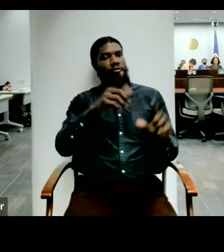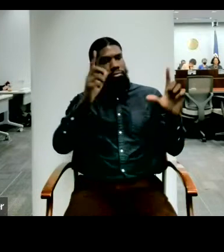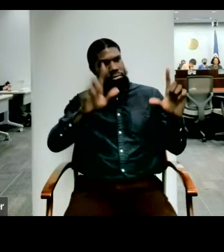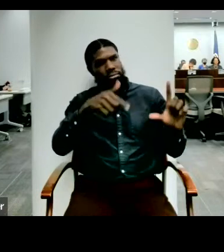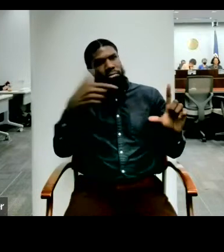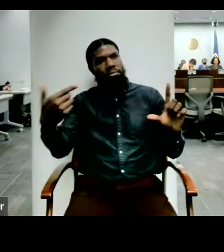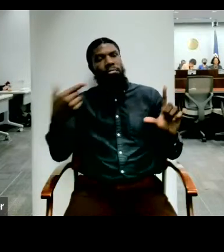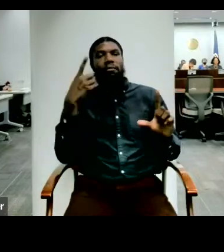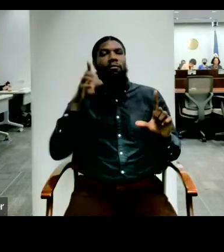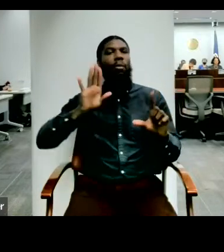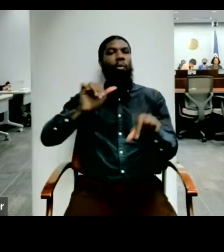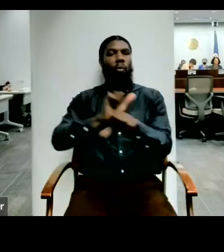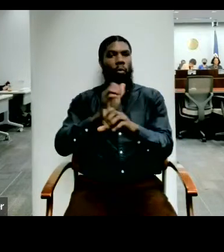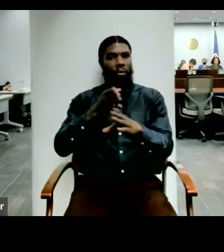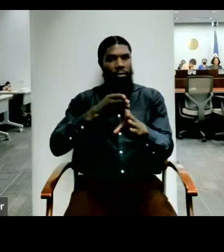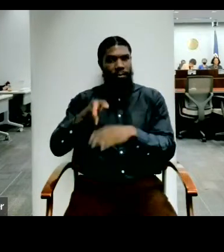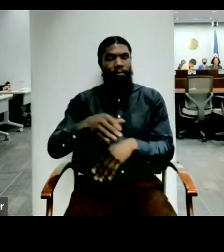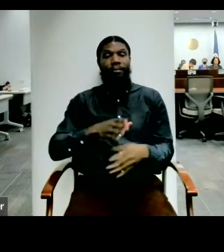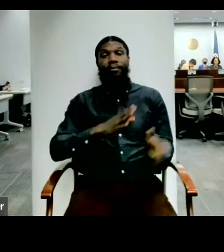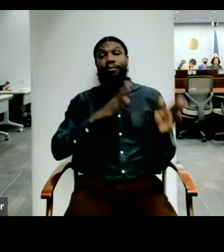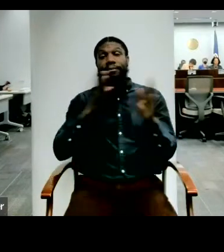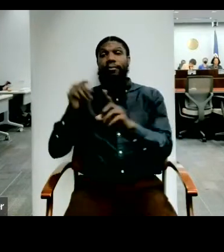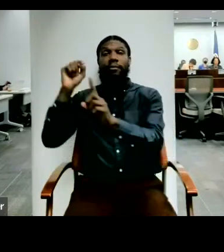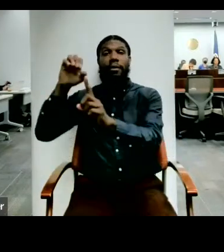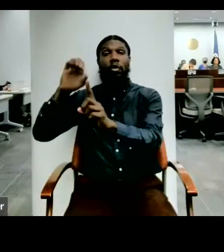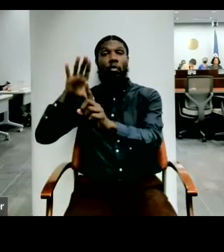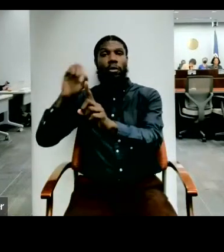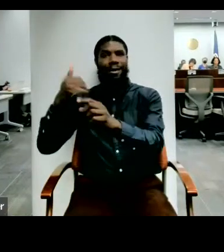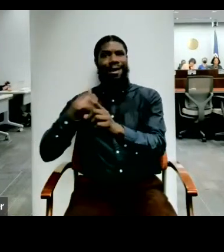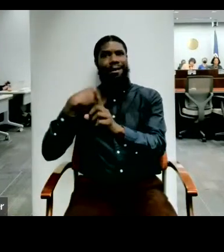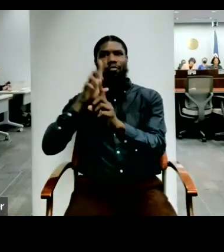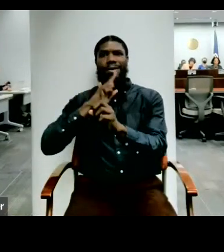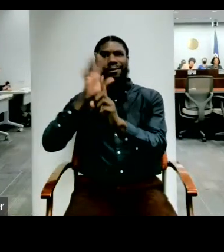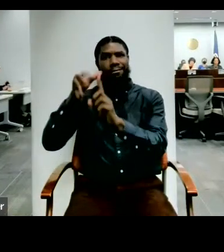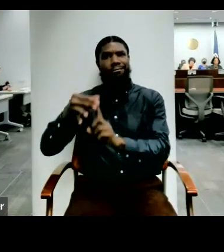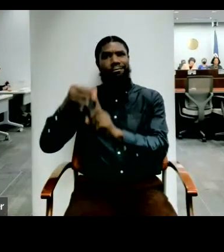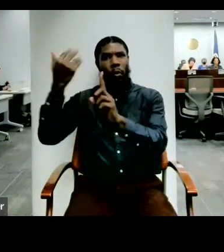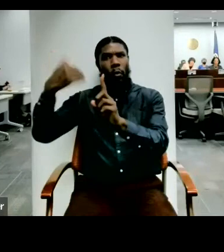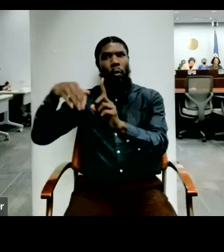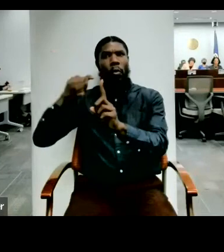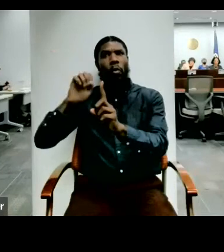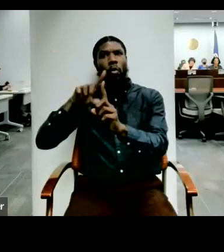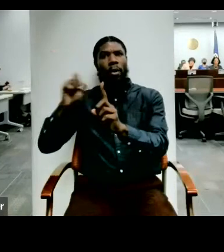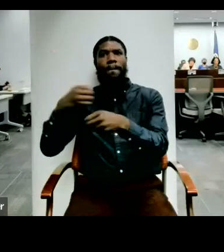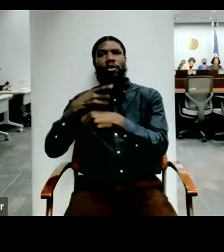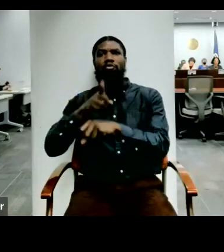workforces and the EEOC has unique tools to be able to ensure that they don't. By reinstituting